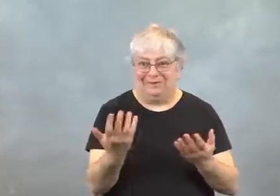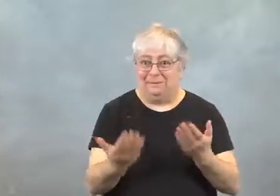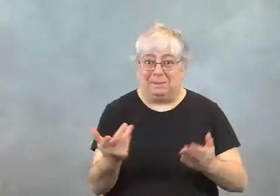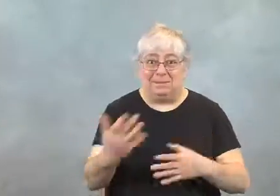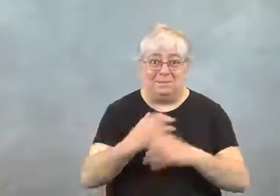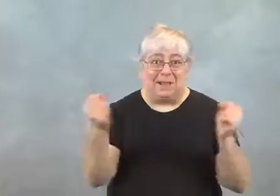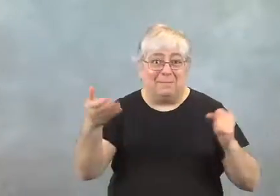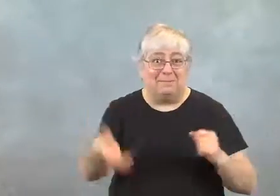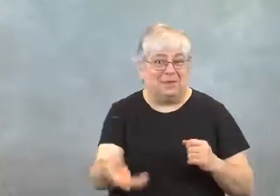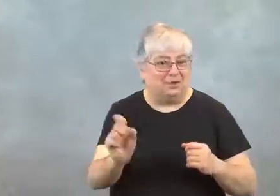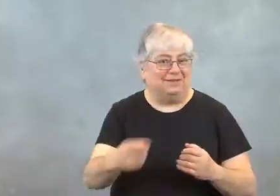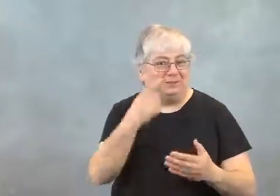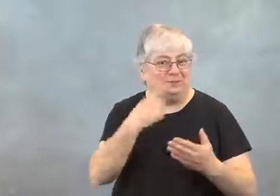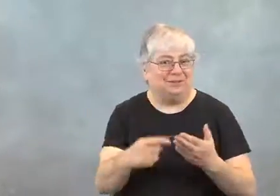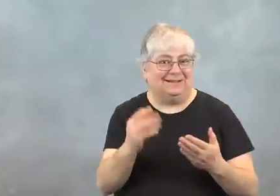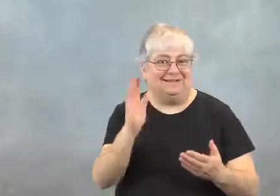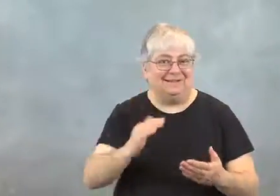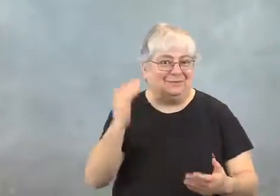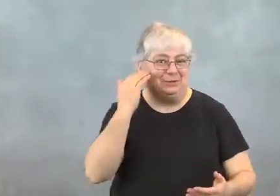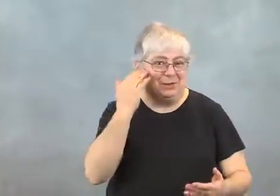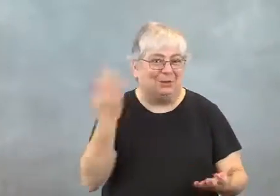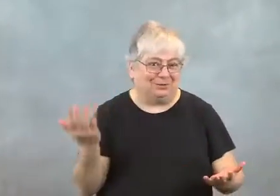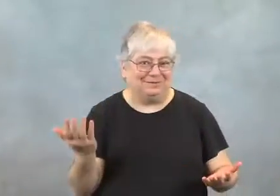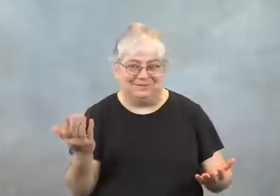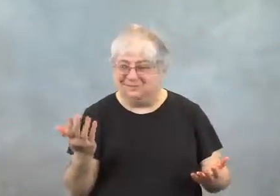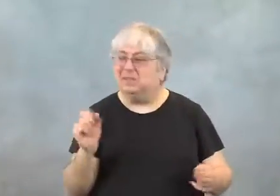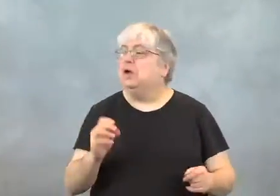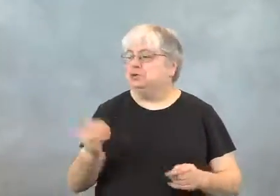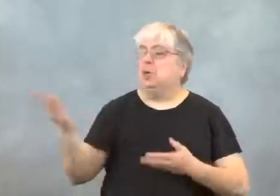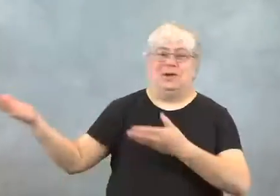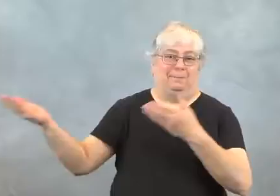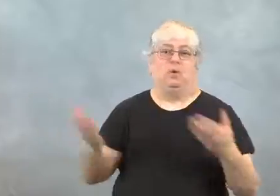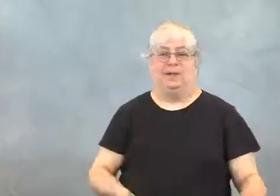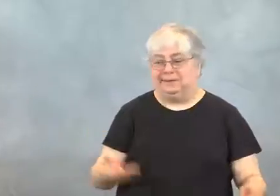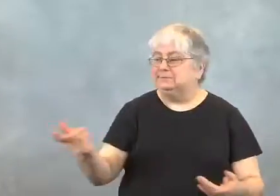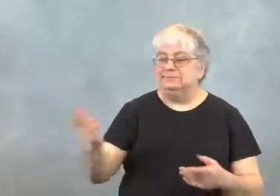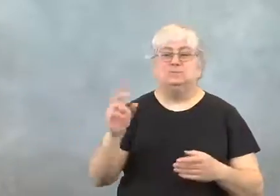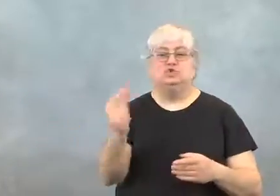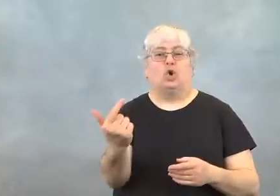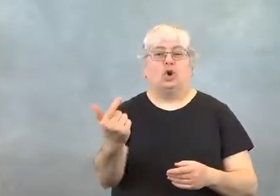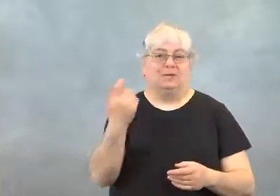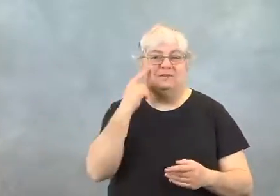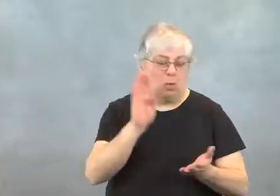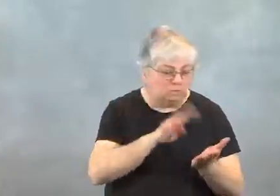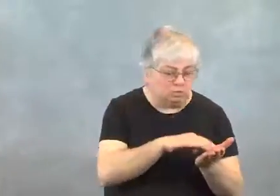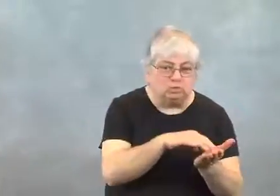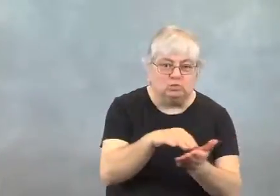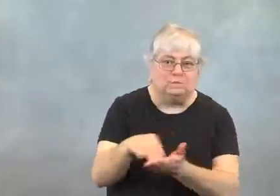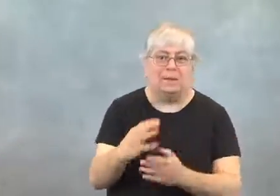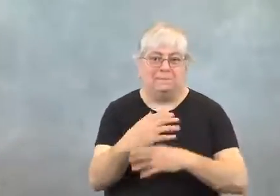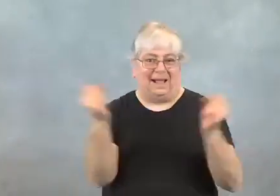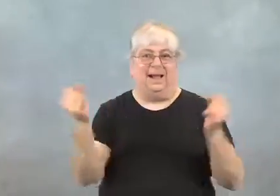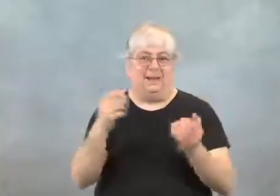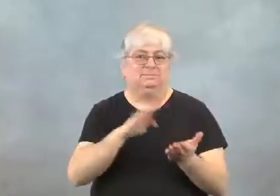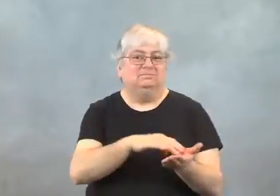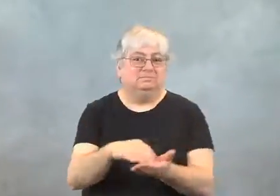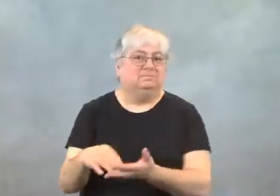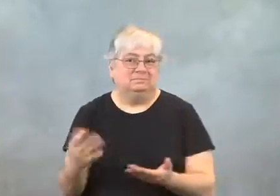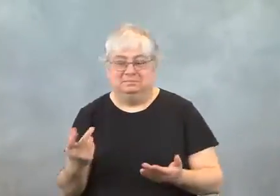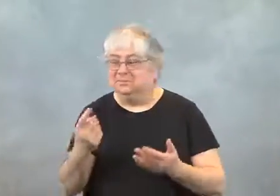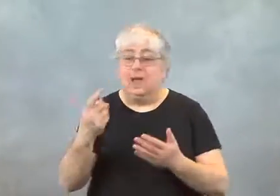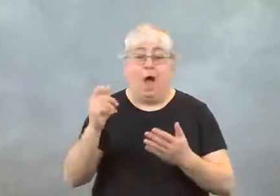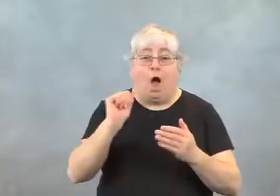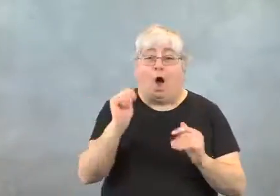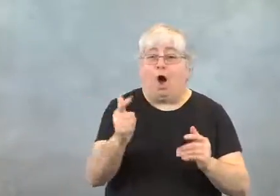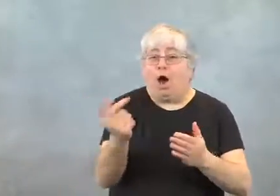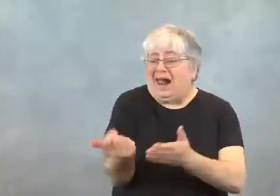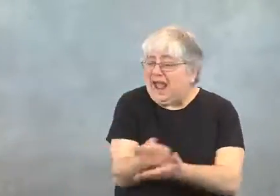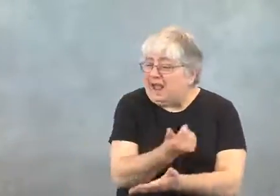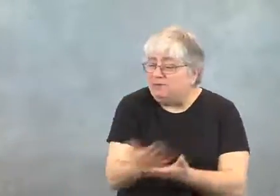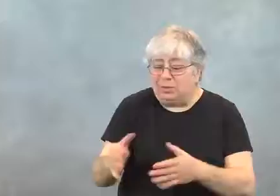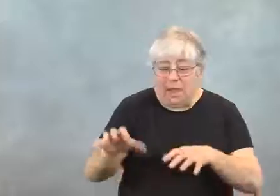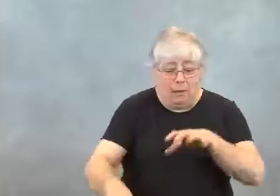just in case there was another bomb in the mess.